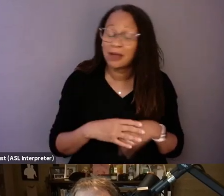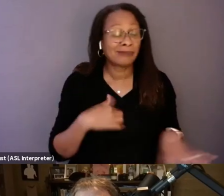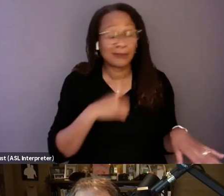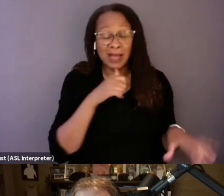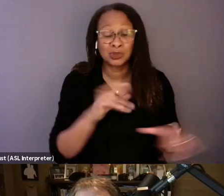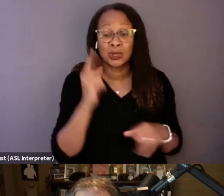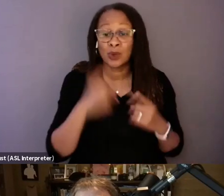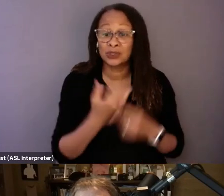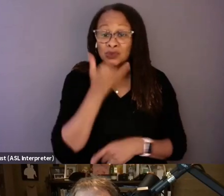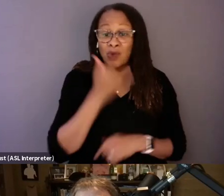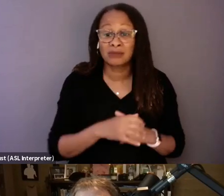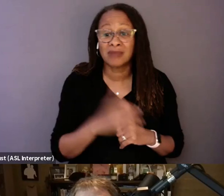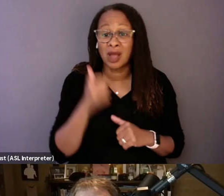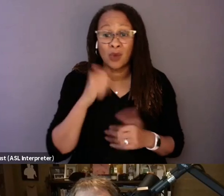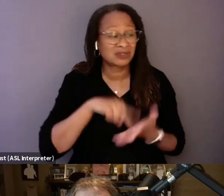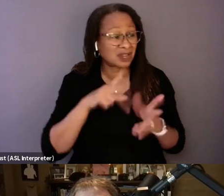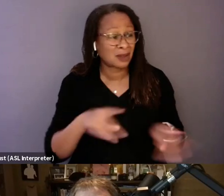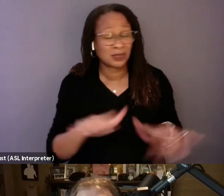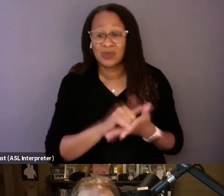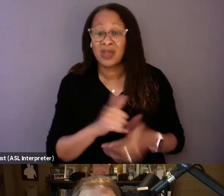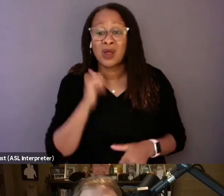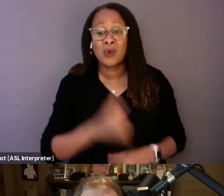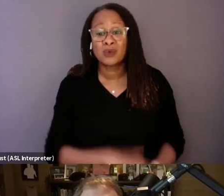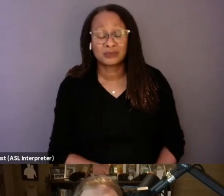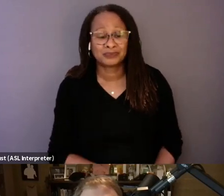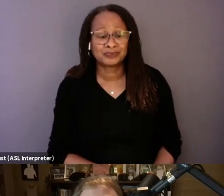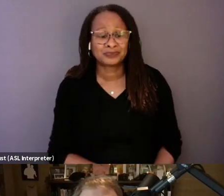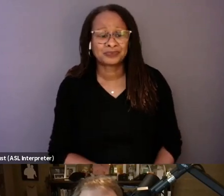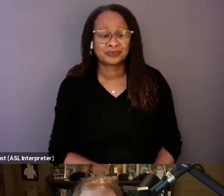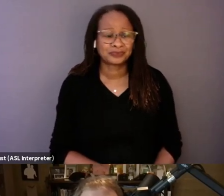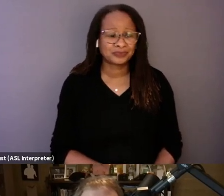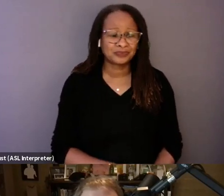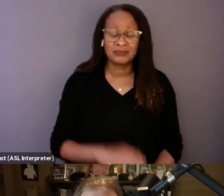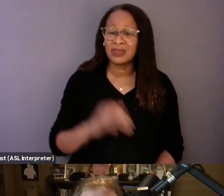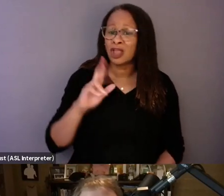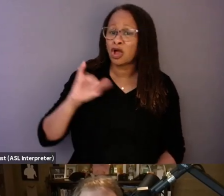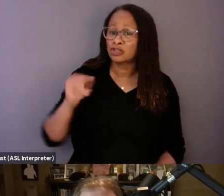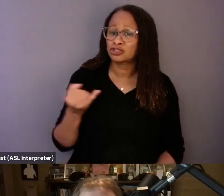I'm not gonna stand up there and do that. Yeah. Judy, describes that in the film as John Belushi 101